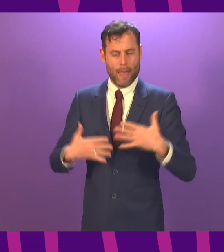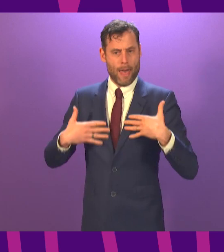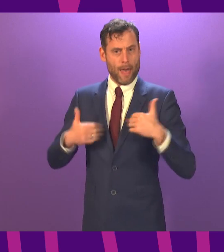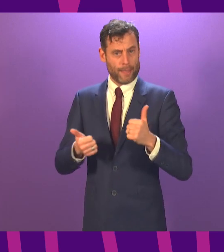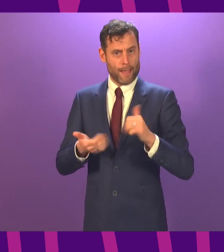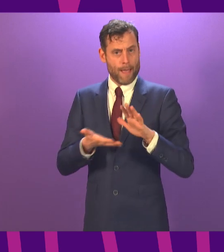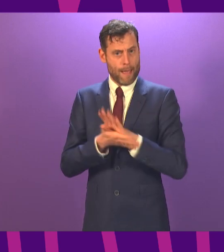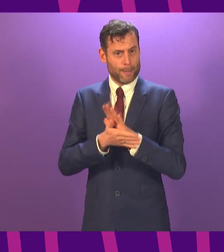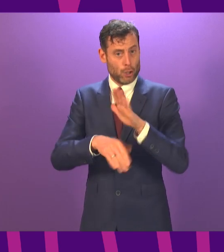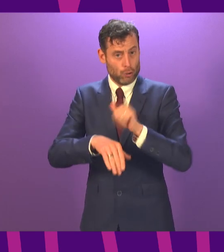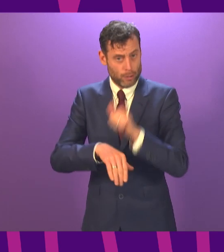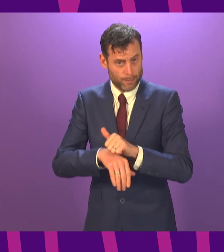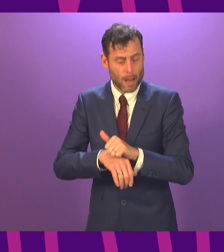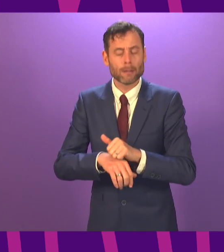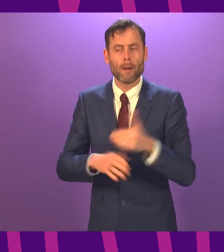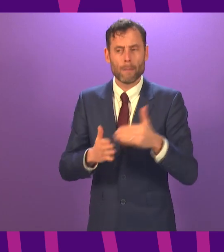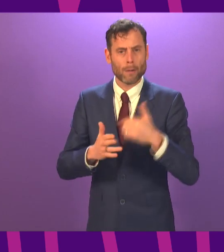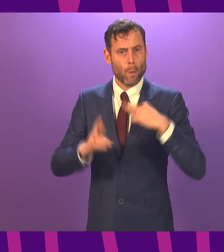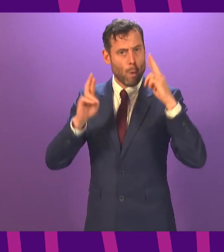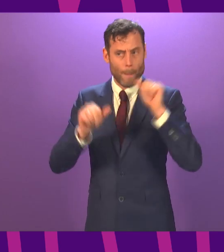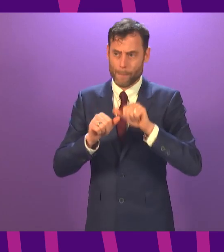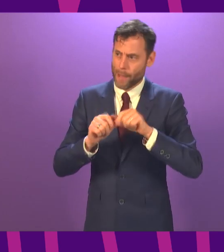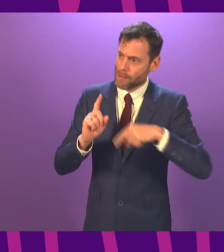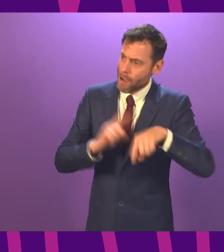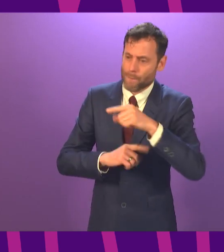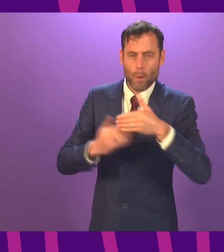The Presiding Officer: Thank you. The First Minister will now take